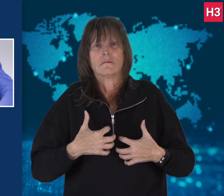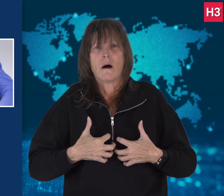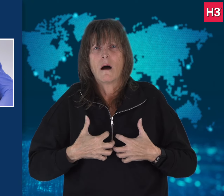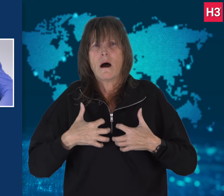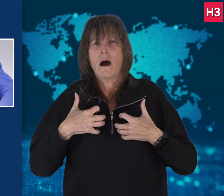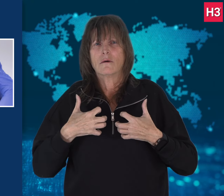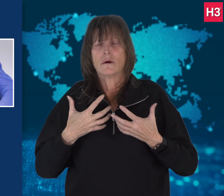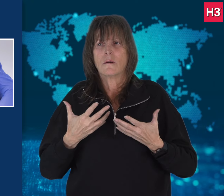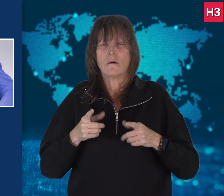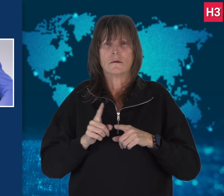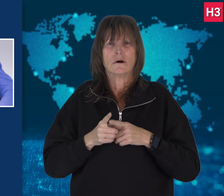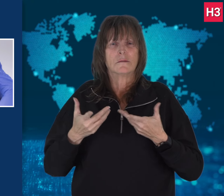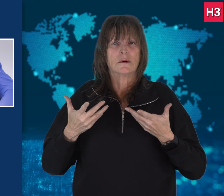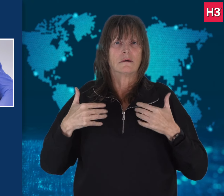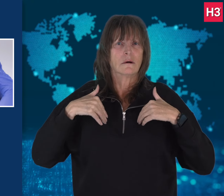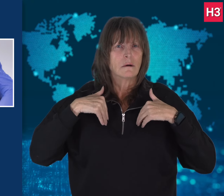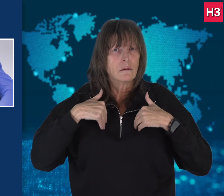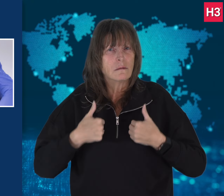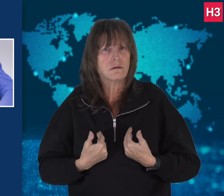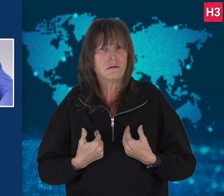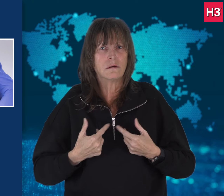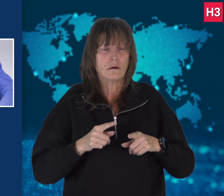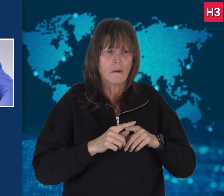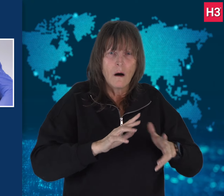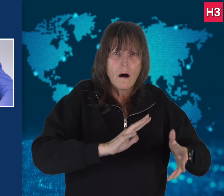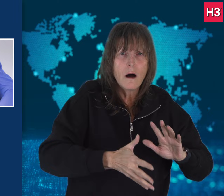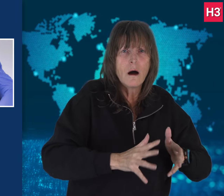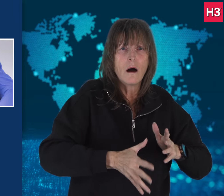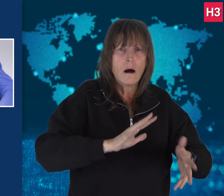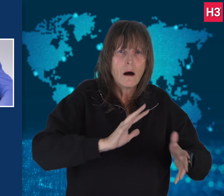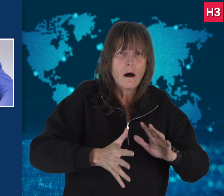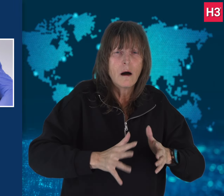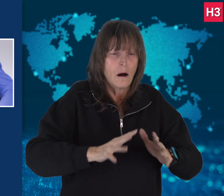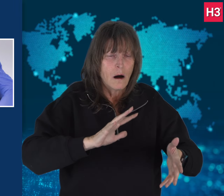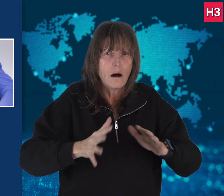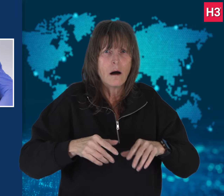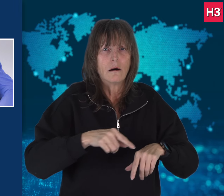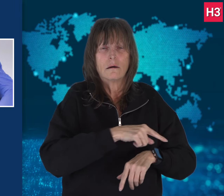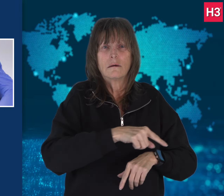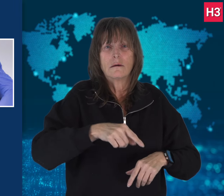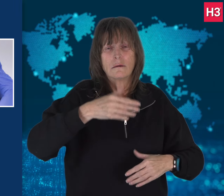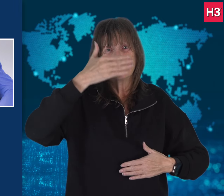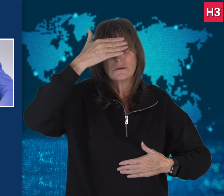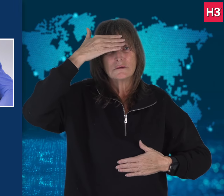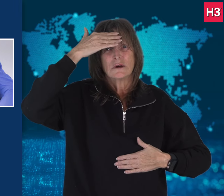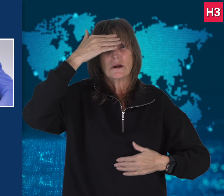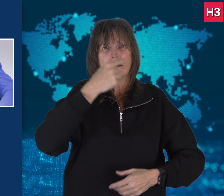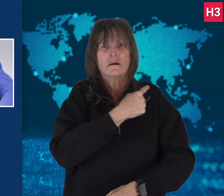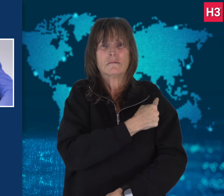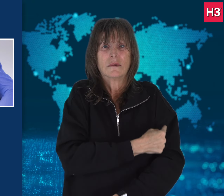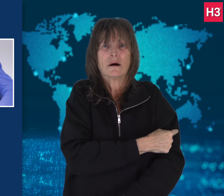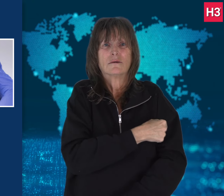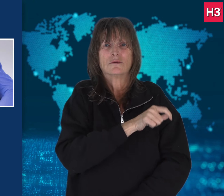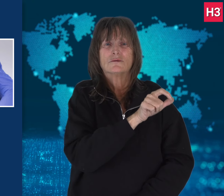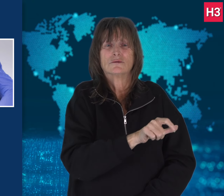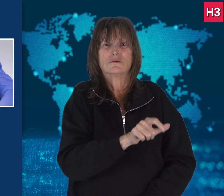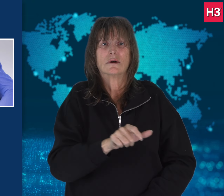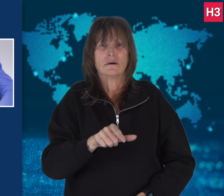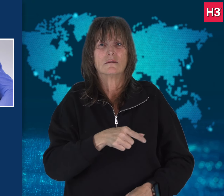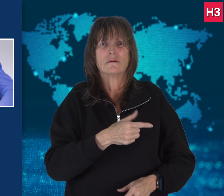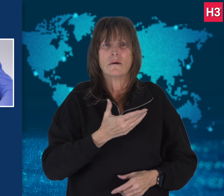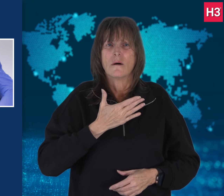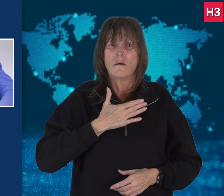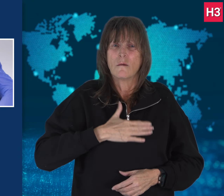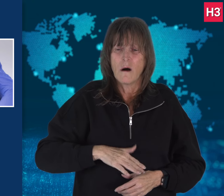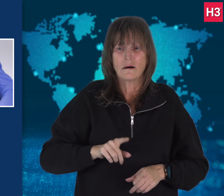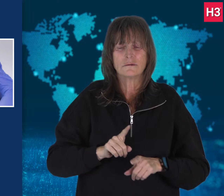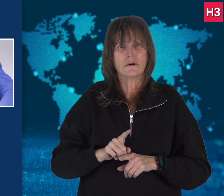make his work easier. The crimes took place between December 2023